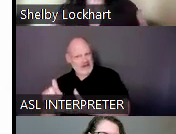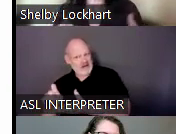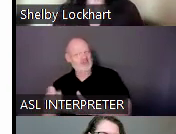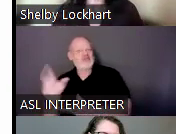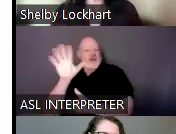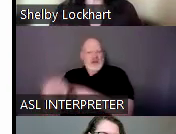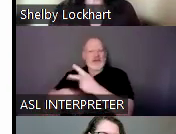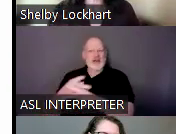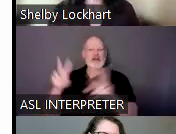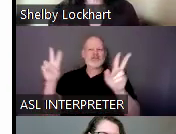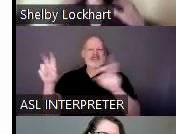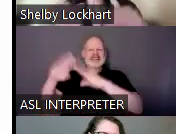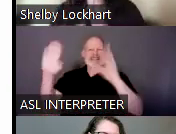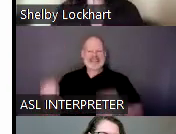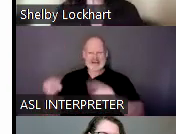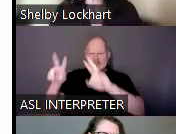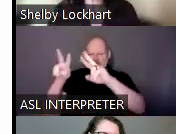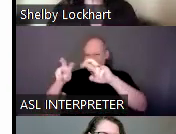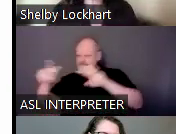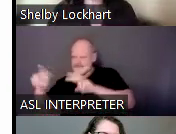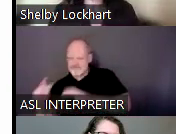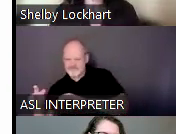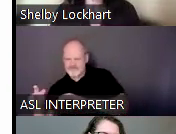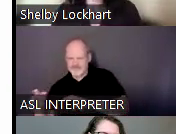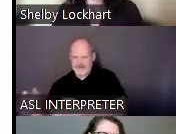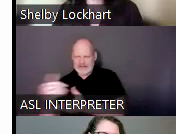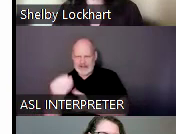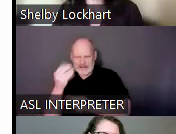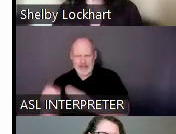Universal data. We'll talk a little bit more about that. And then finally,